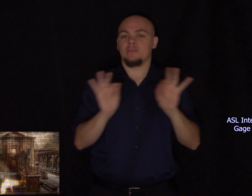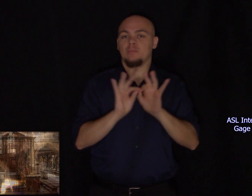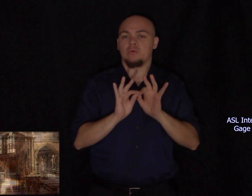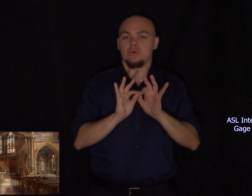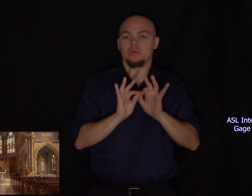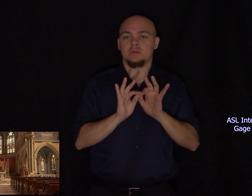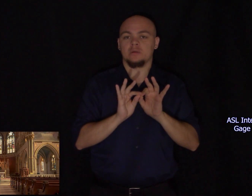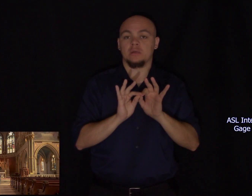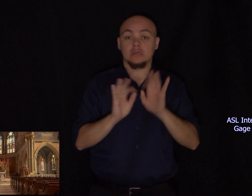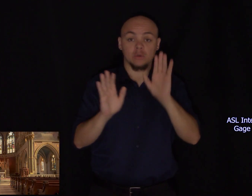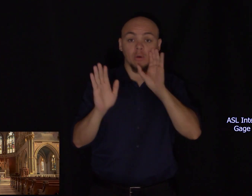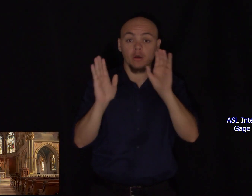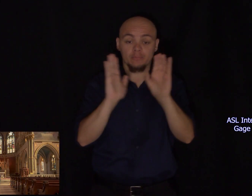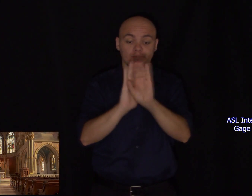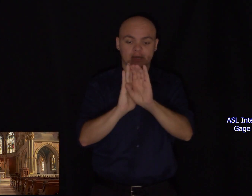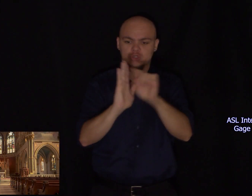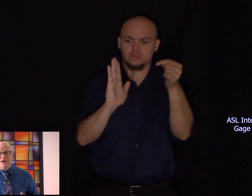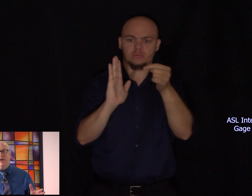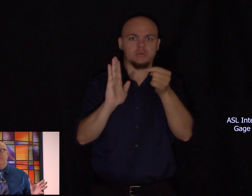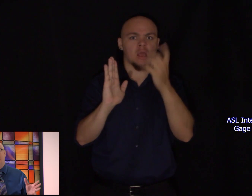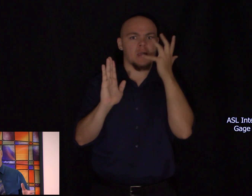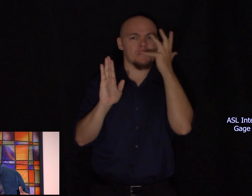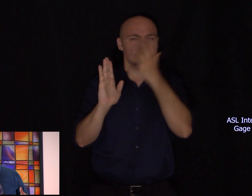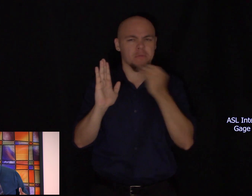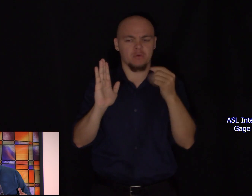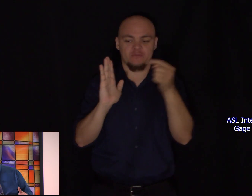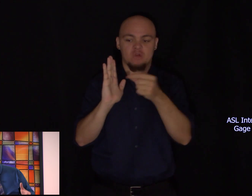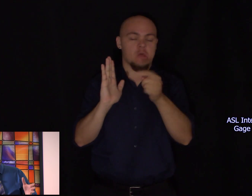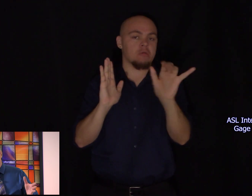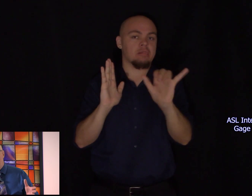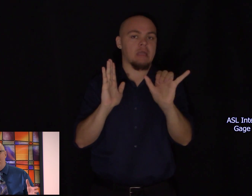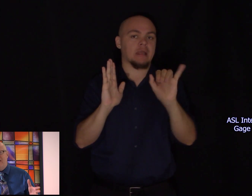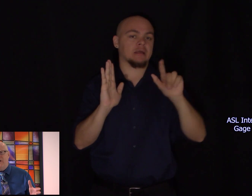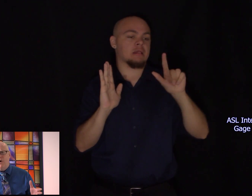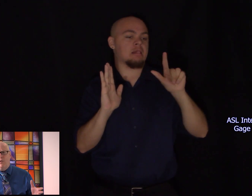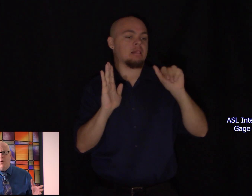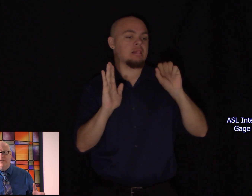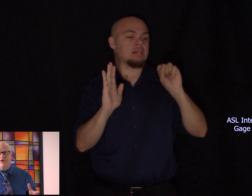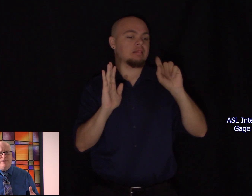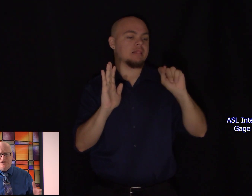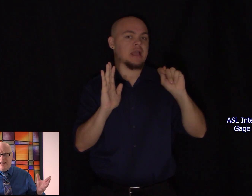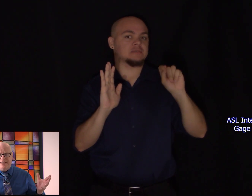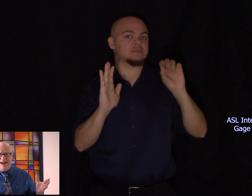what are important you know if you look at a great picture you look at a wonderful picture like take